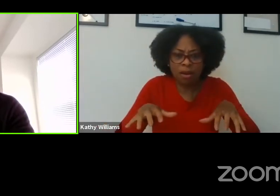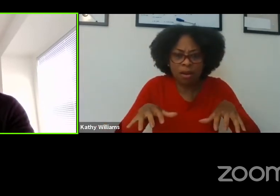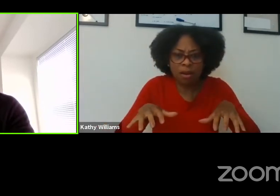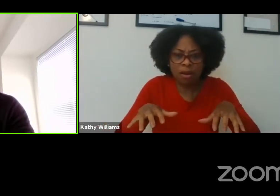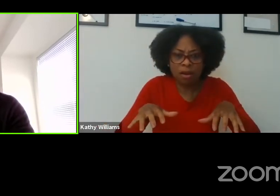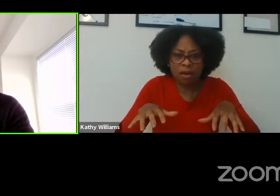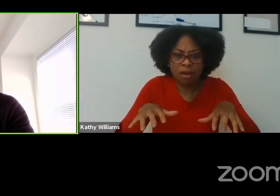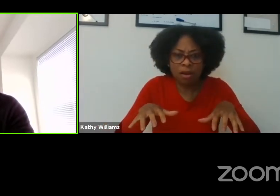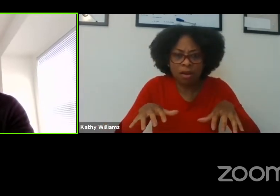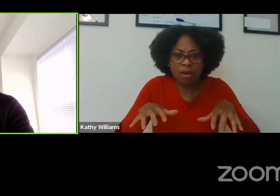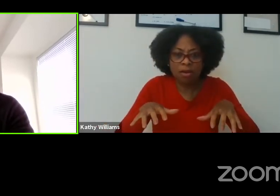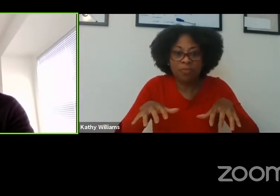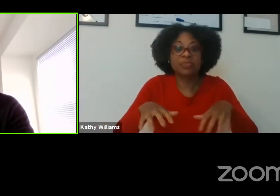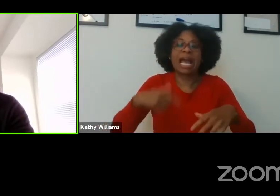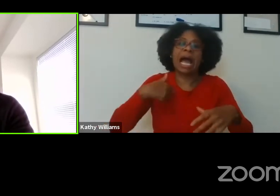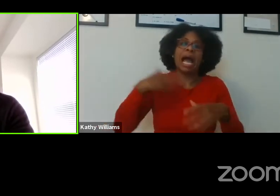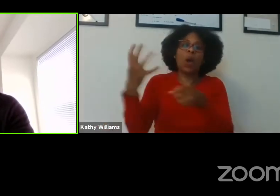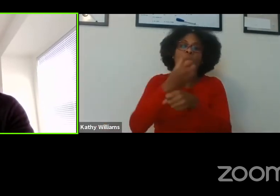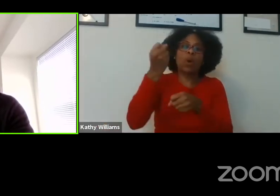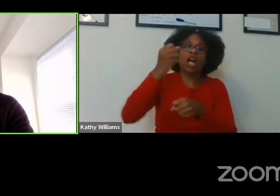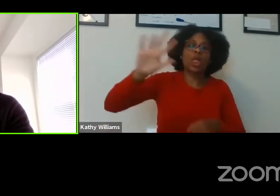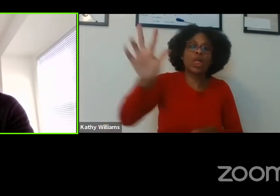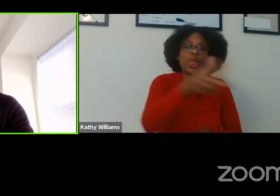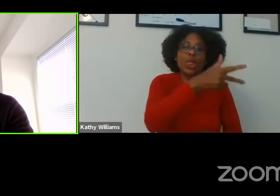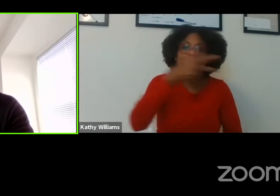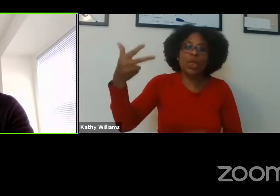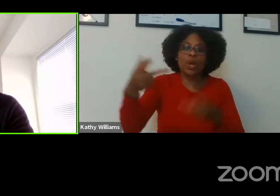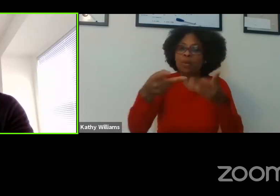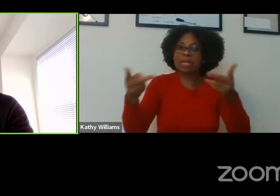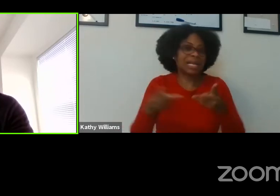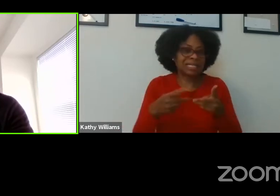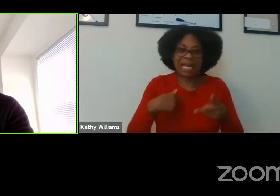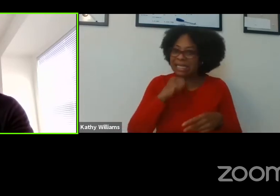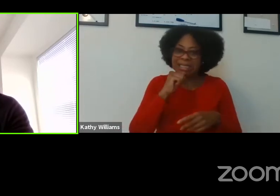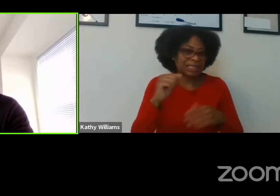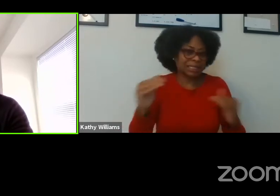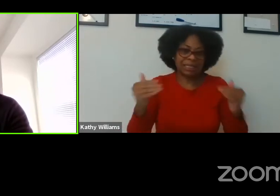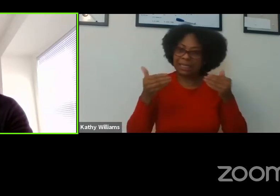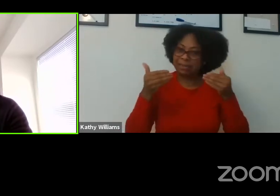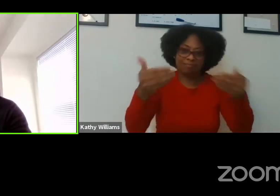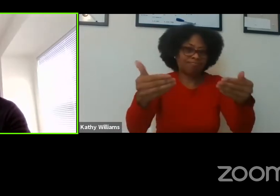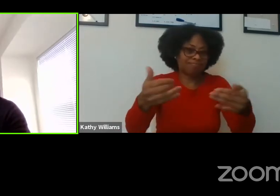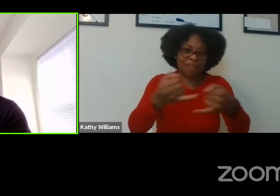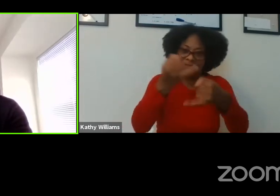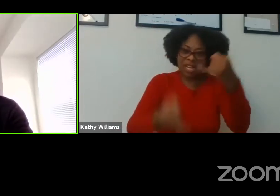But I ended up coming in third place, and I didn't make it to the finals in this race. And of course, I was bummed out because I had